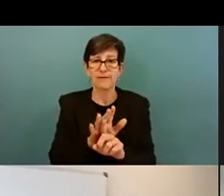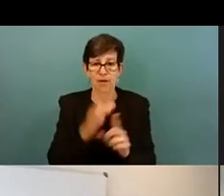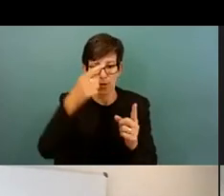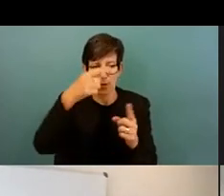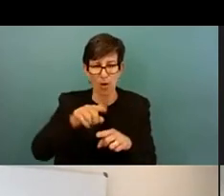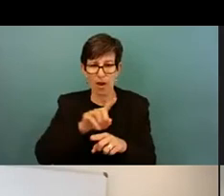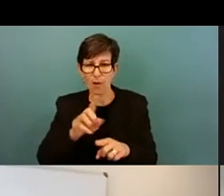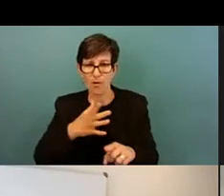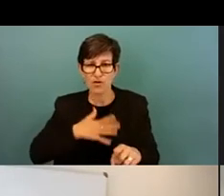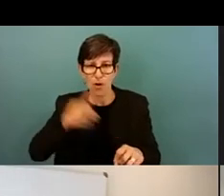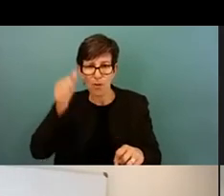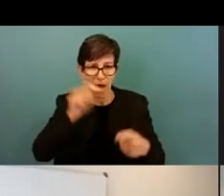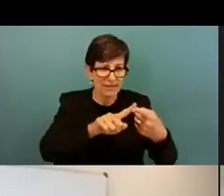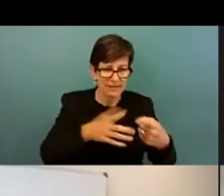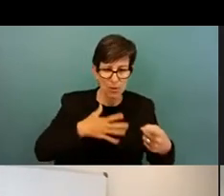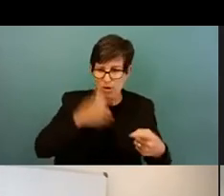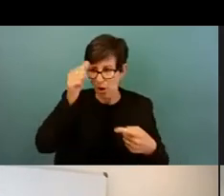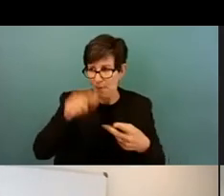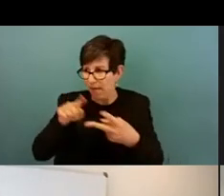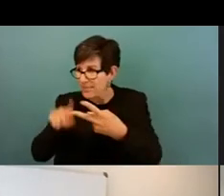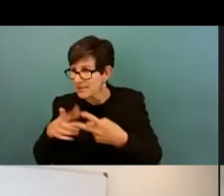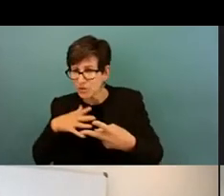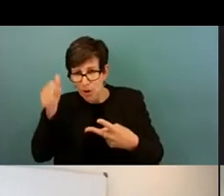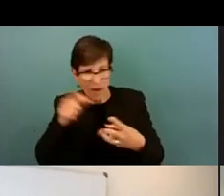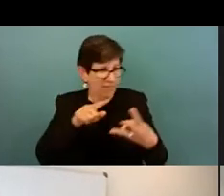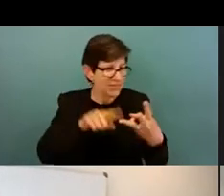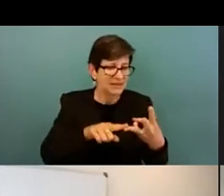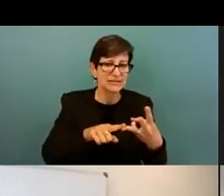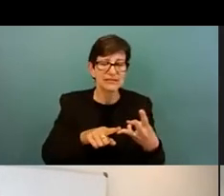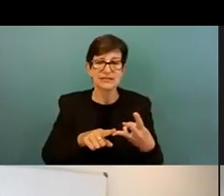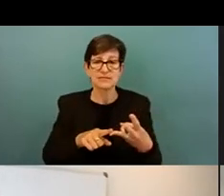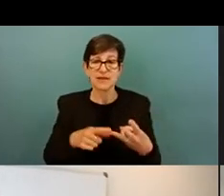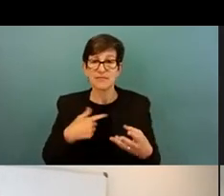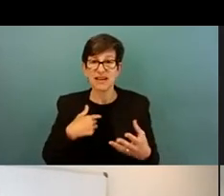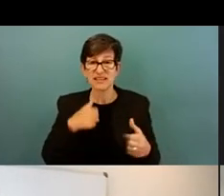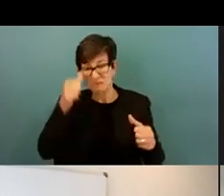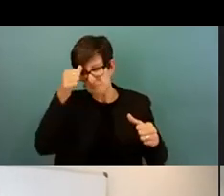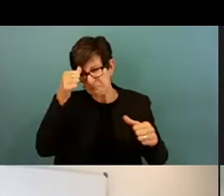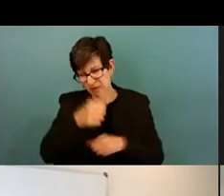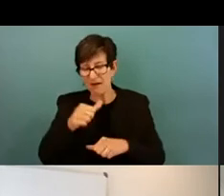interested parties who do not have to be an expert in the statistics in order to figure